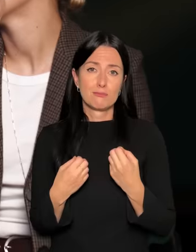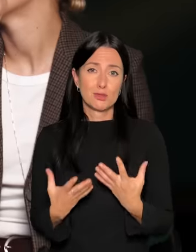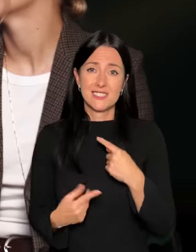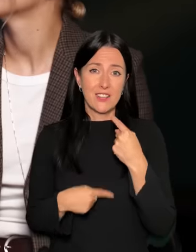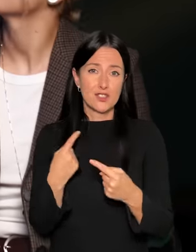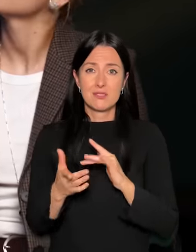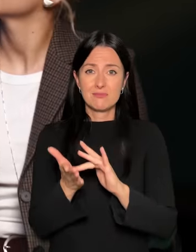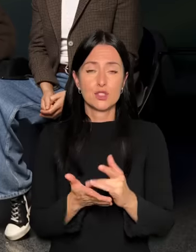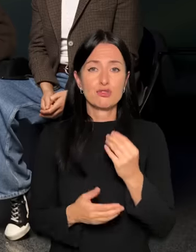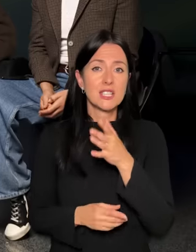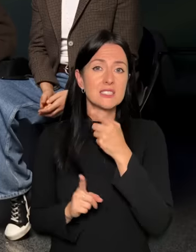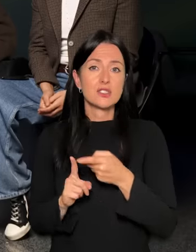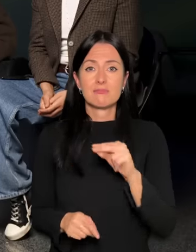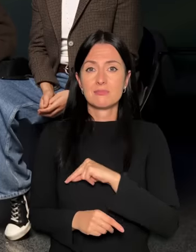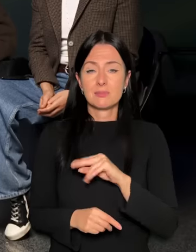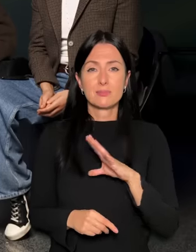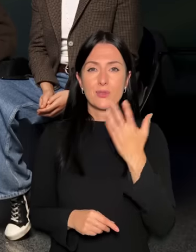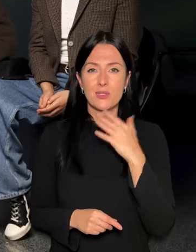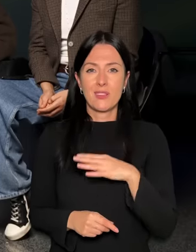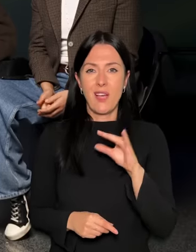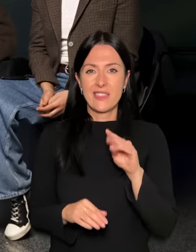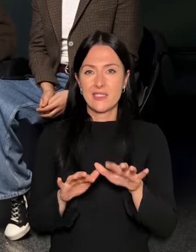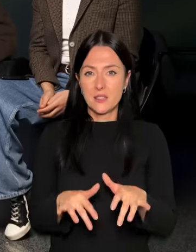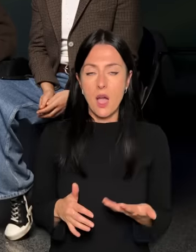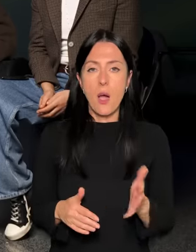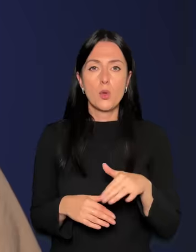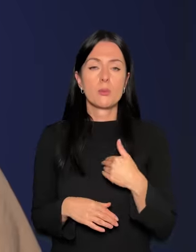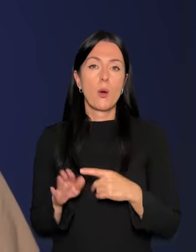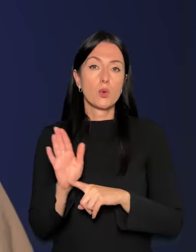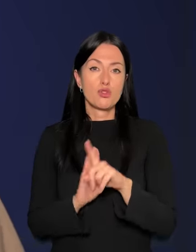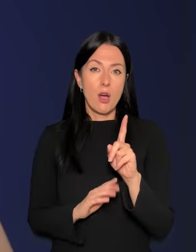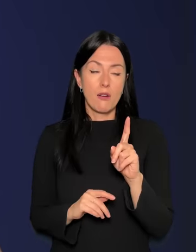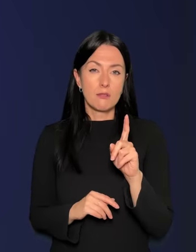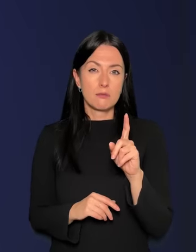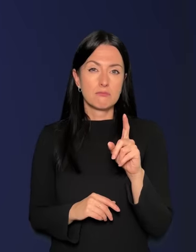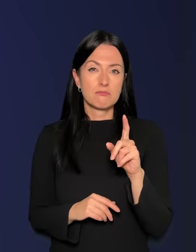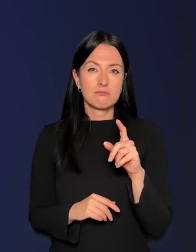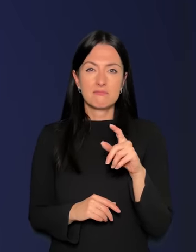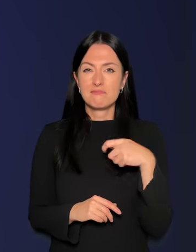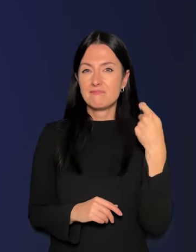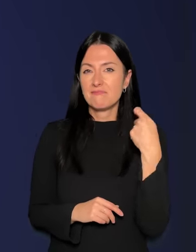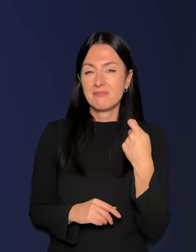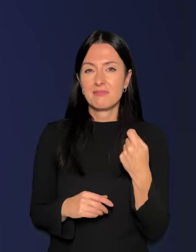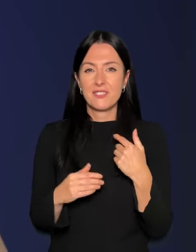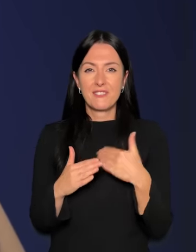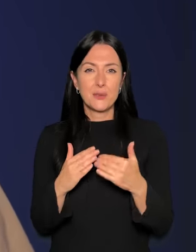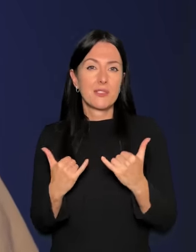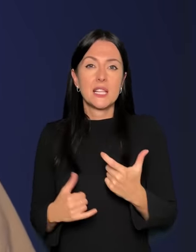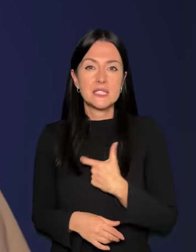I've always traveled even during my IT work. Then, I started shooting some videos for myself.